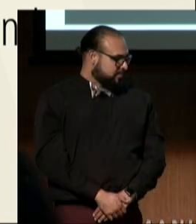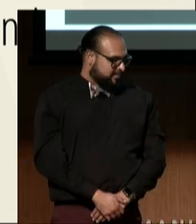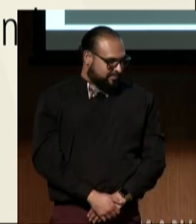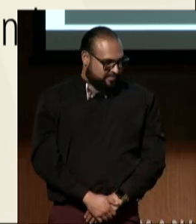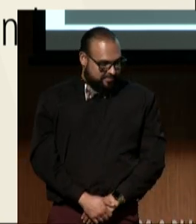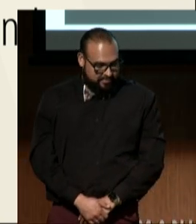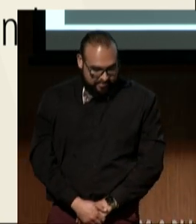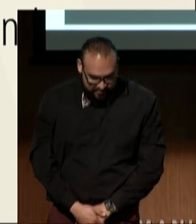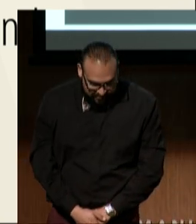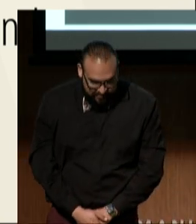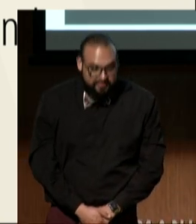Thank you.